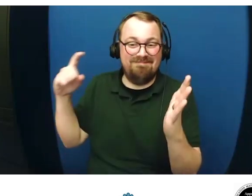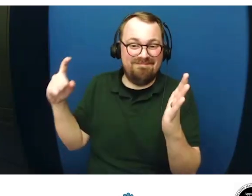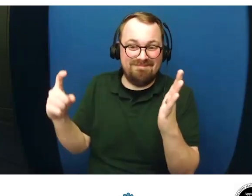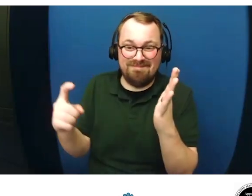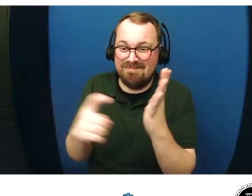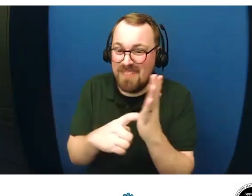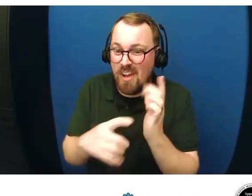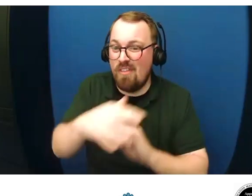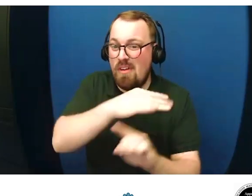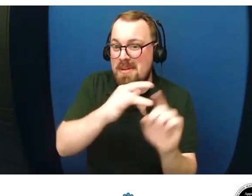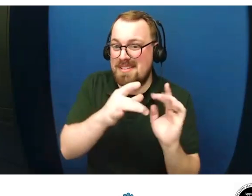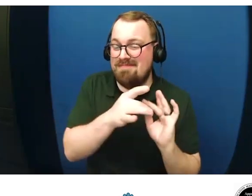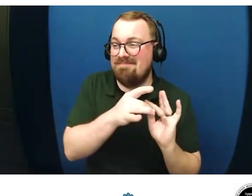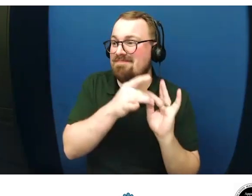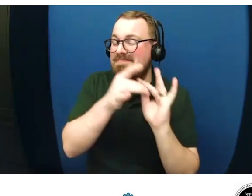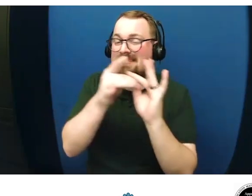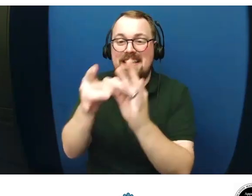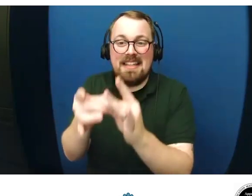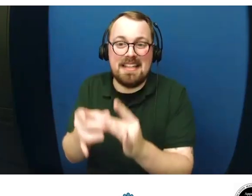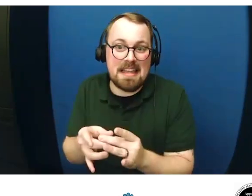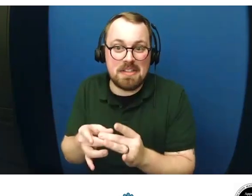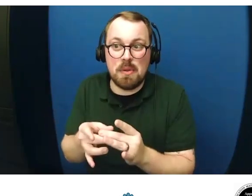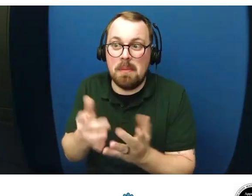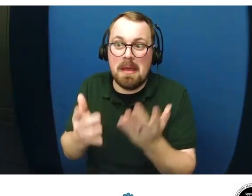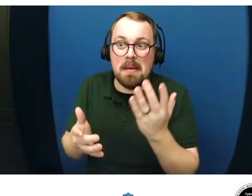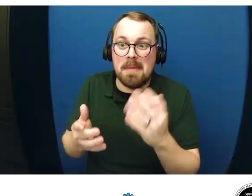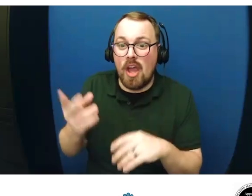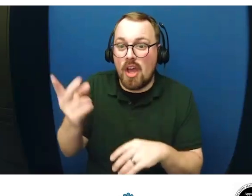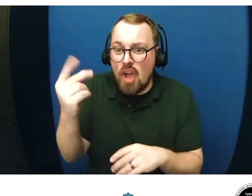like, environmental sounds. If that's, like, a big dog with a deep bark,